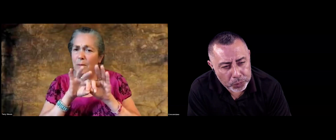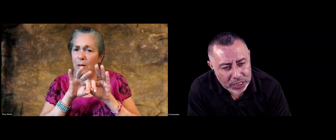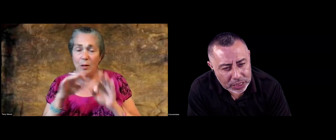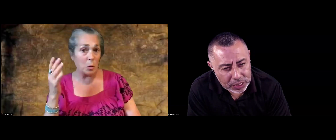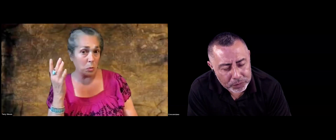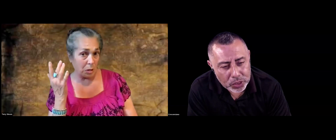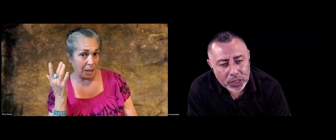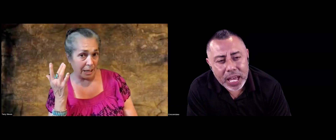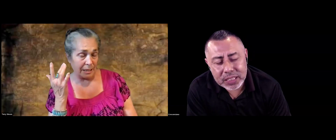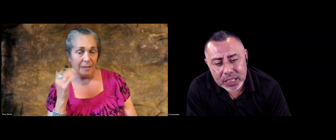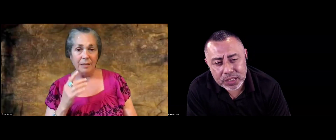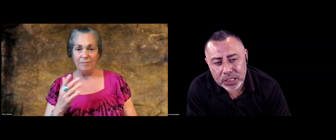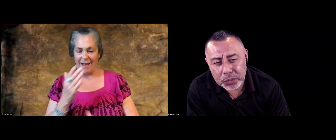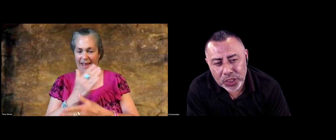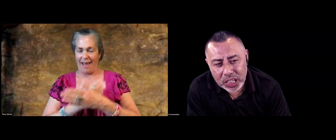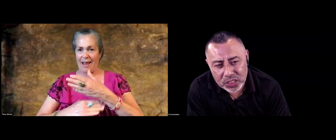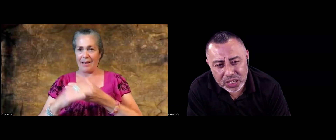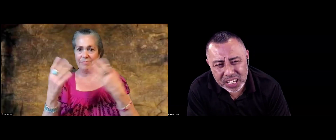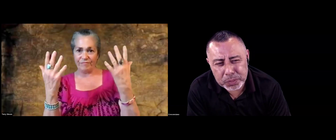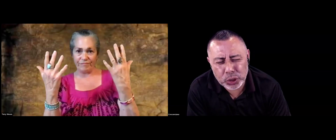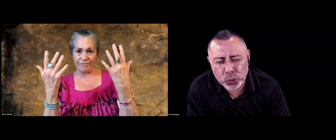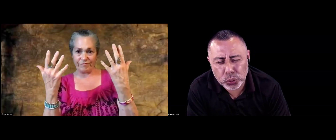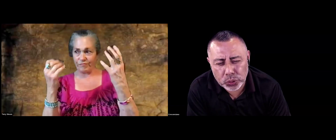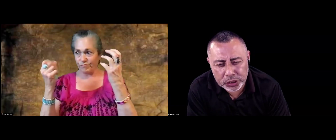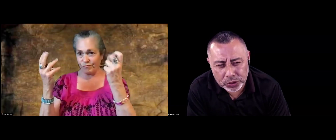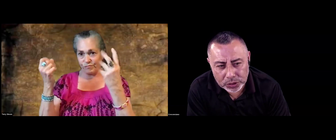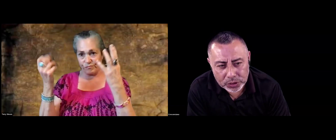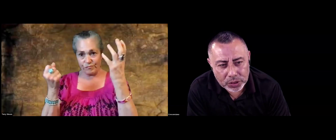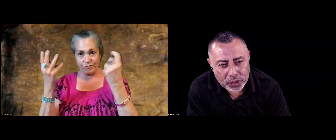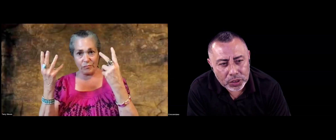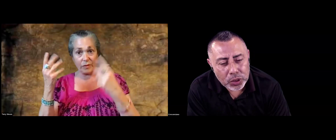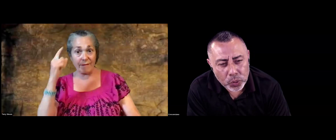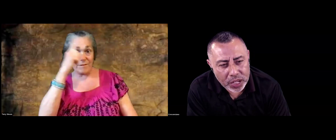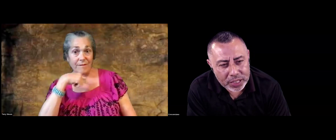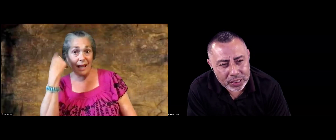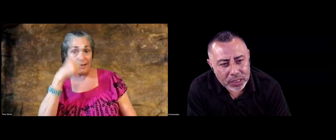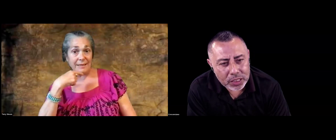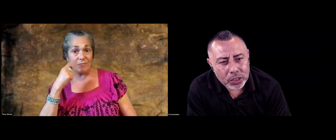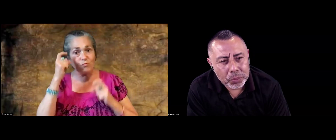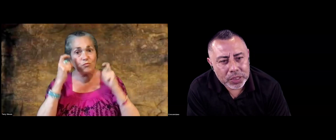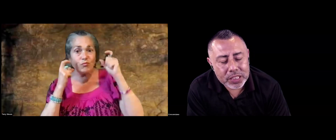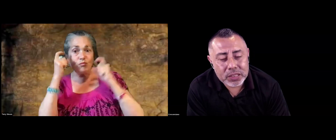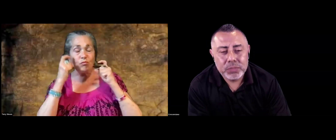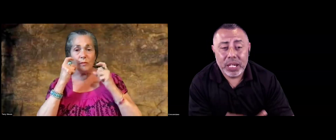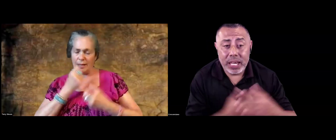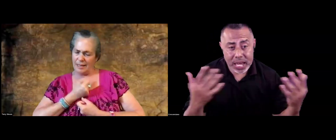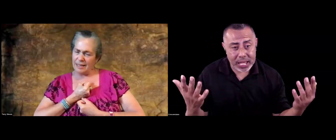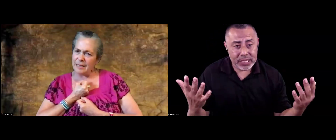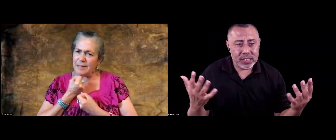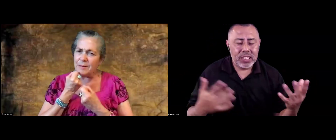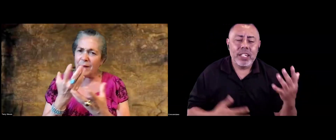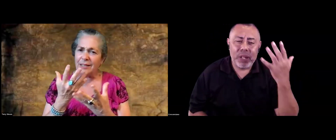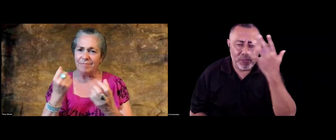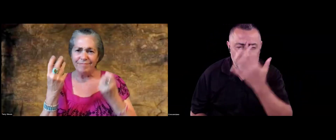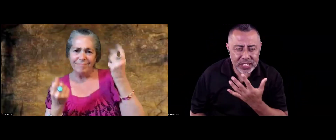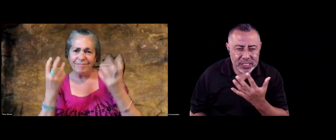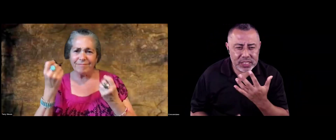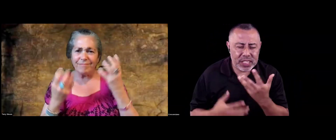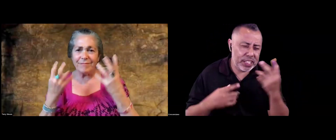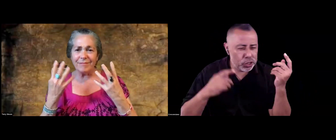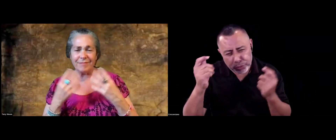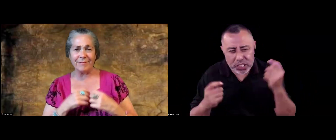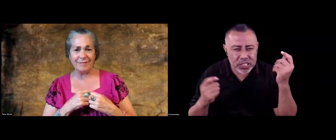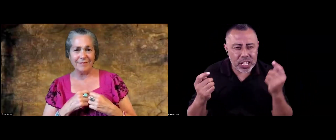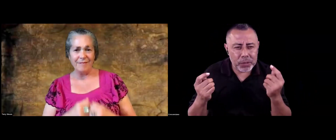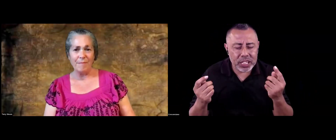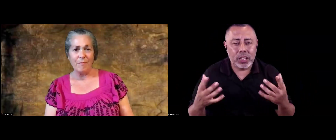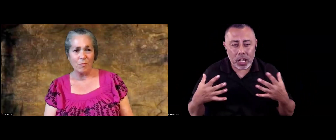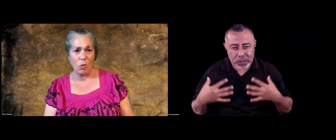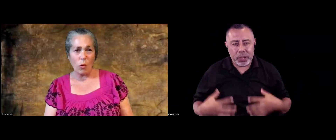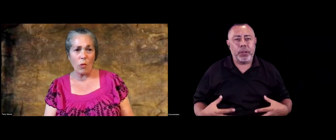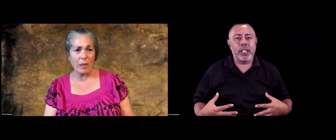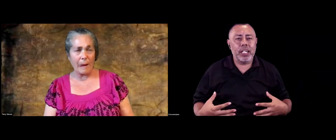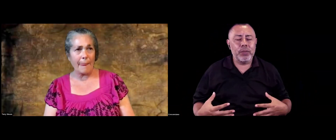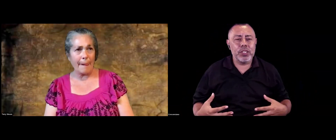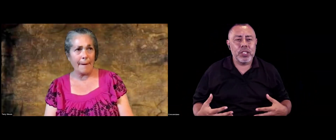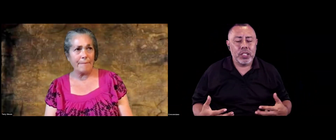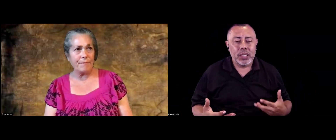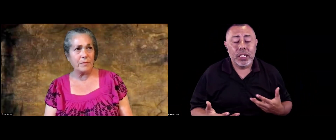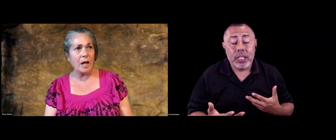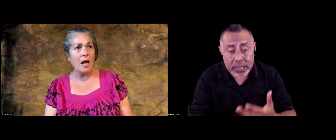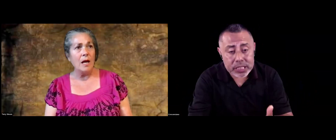So for me, access to communication has been critical. Why? Because my hands My face and the expressions I make along with my body language.